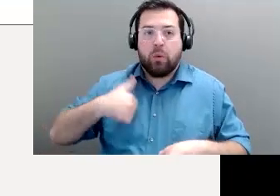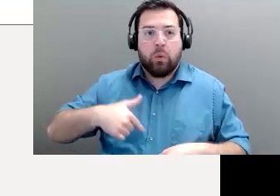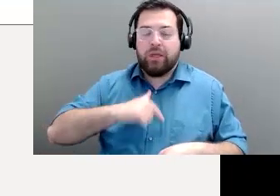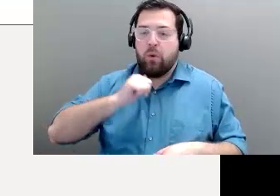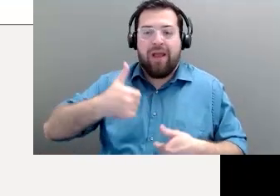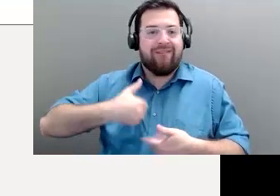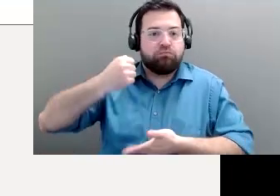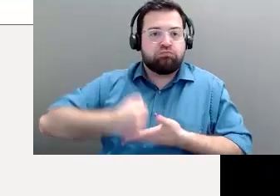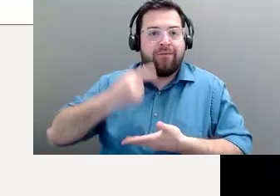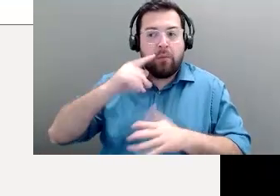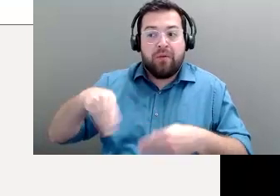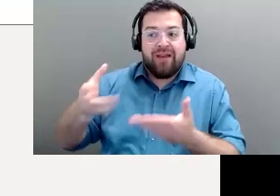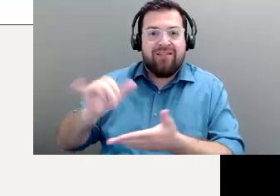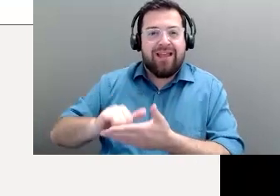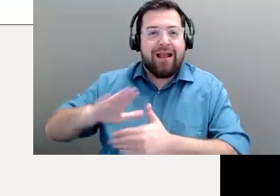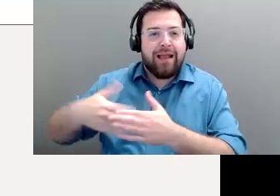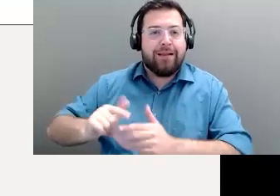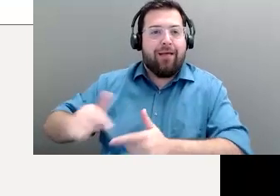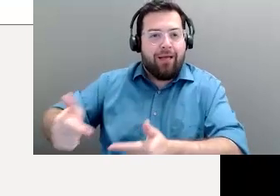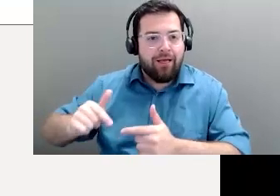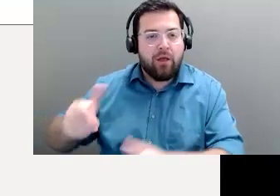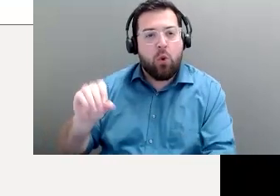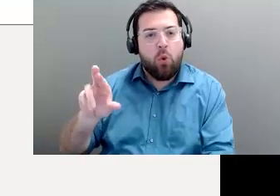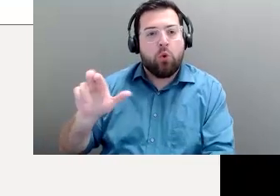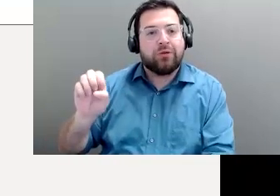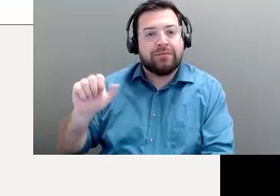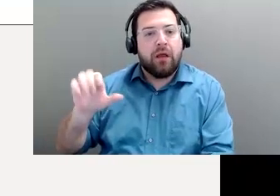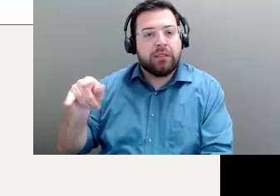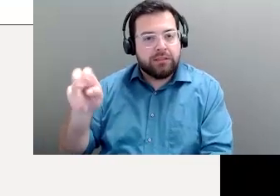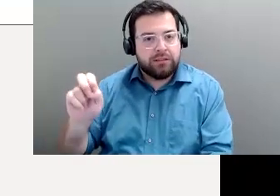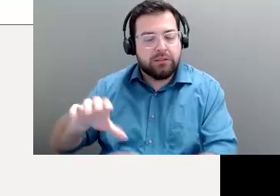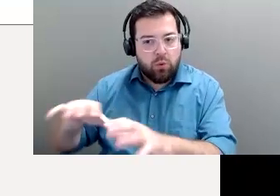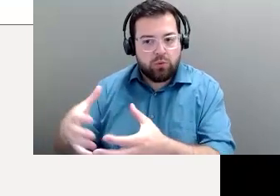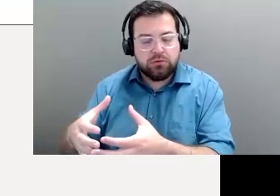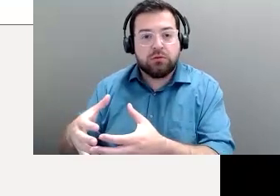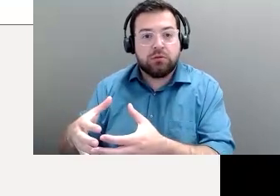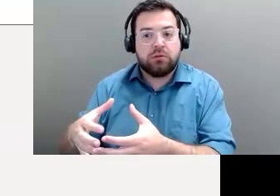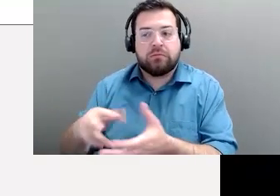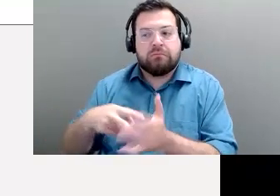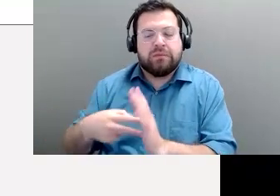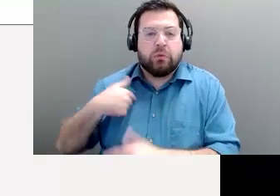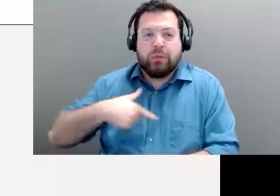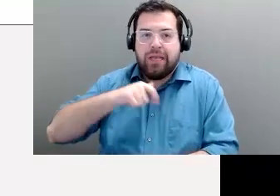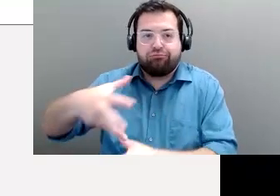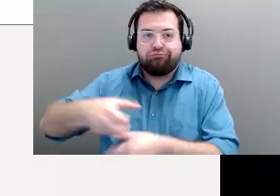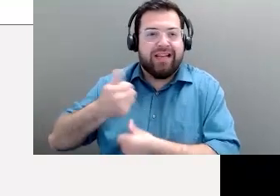And so we wouldn't receive any funding from them. If our courses are not considered DE courses,